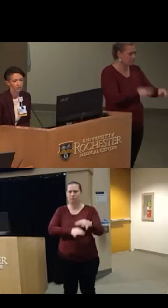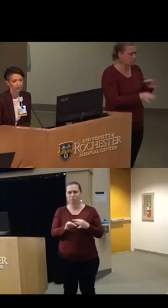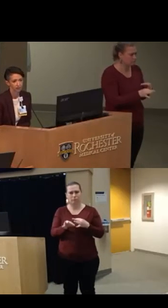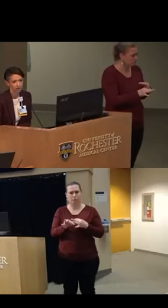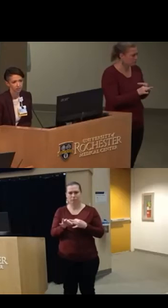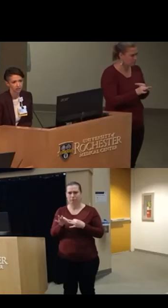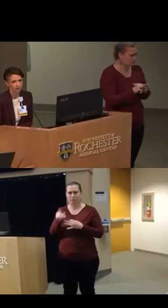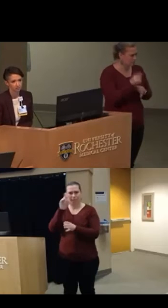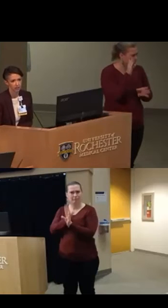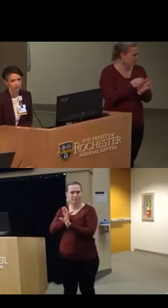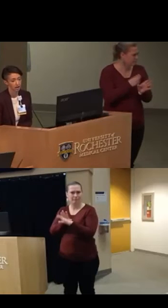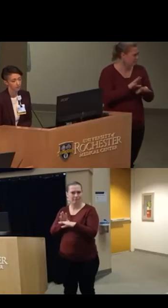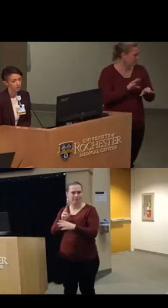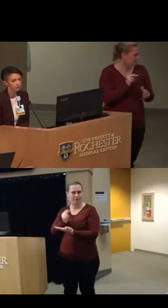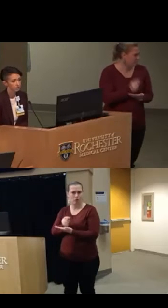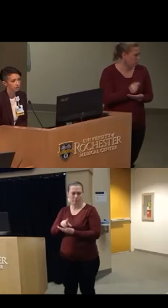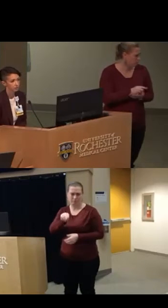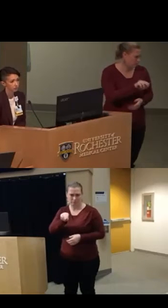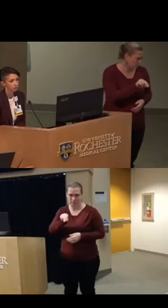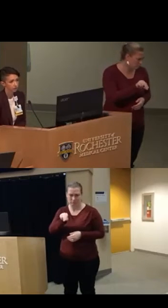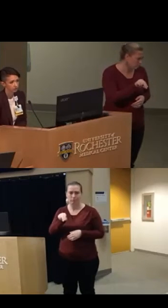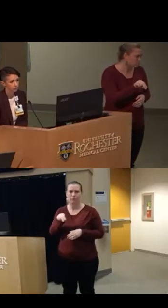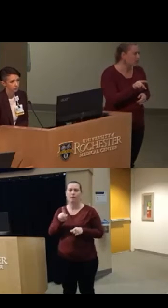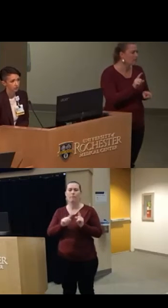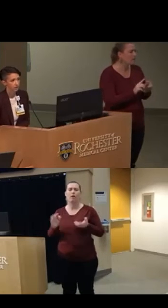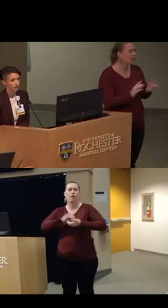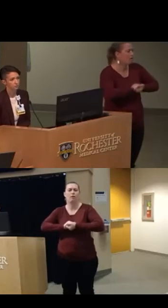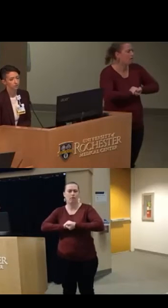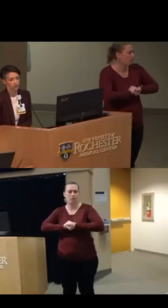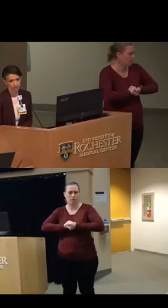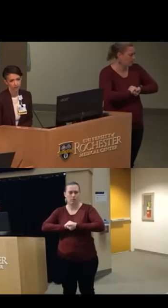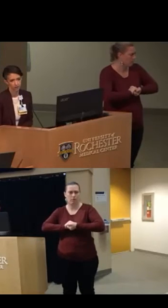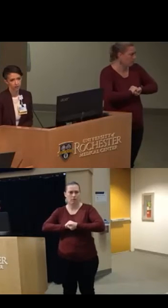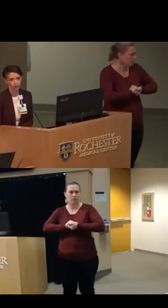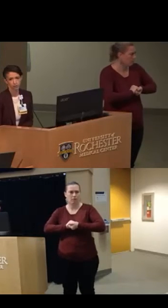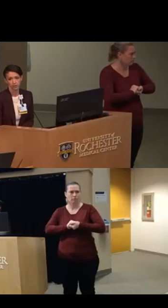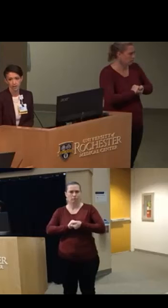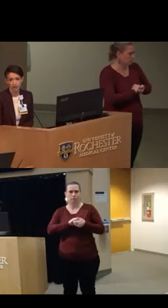space at all but rather we are a compliment to those services and a bridge so for a lot